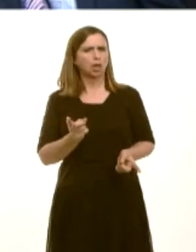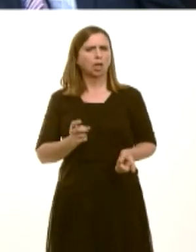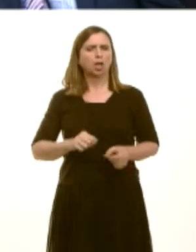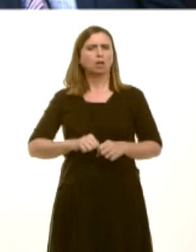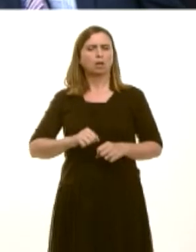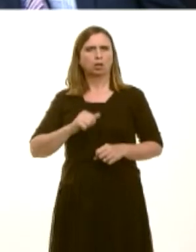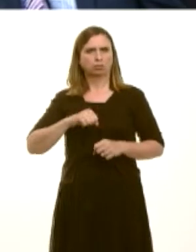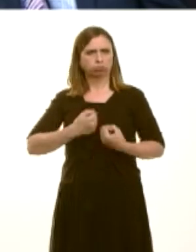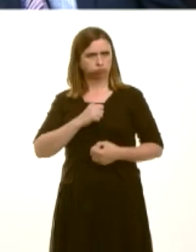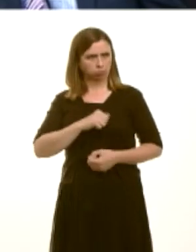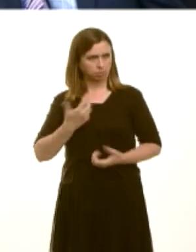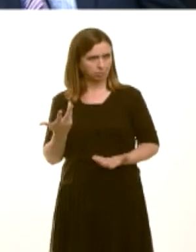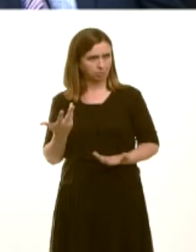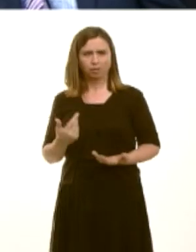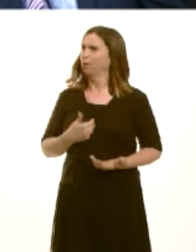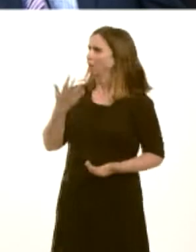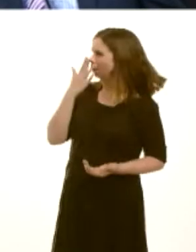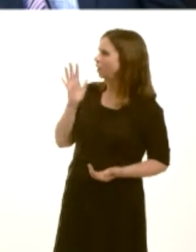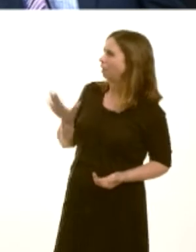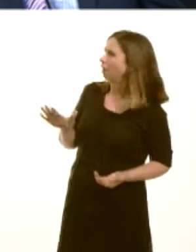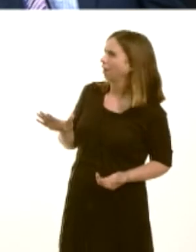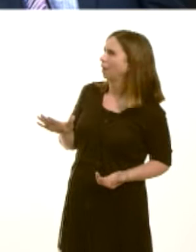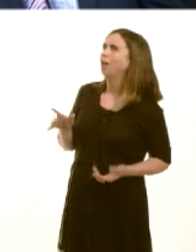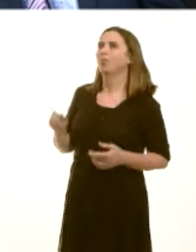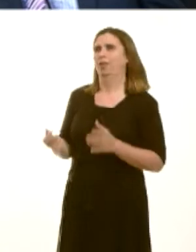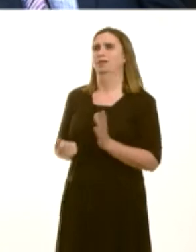of the Valley lines, and the south Wales main line, but that decision should have been taken